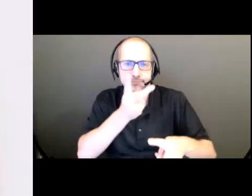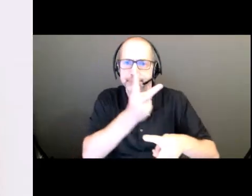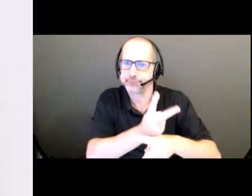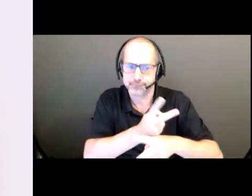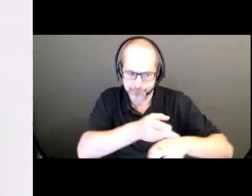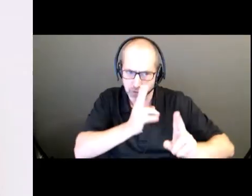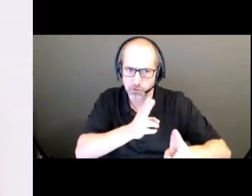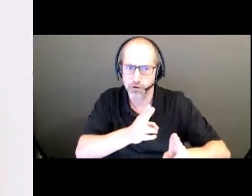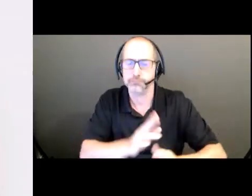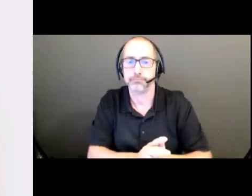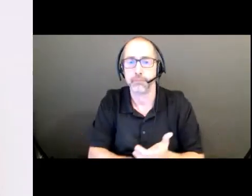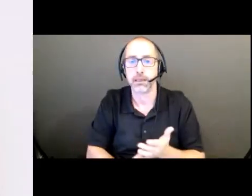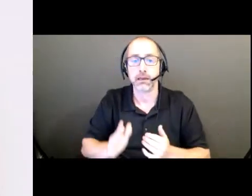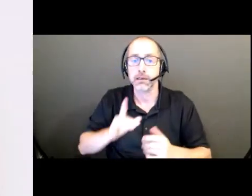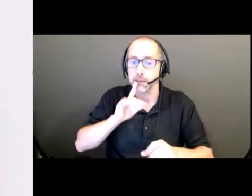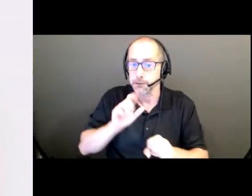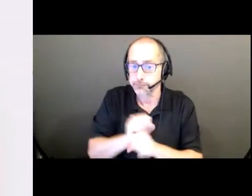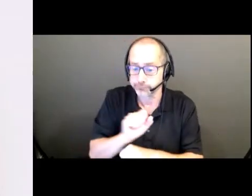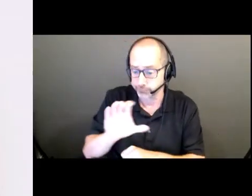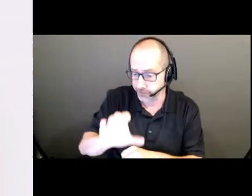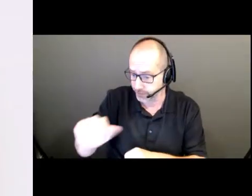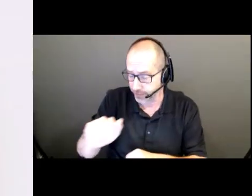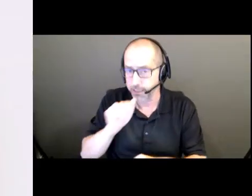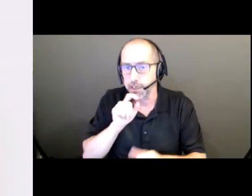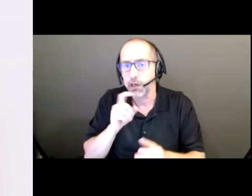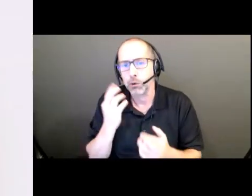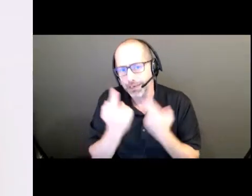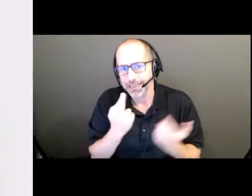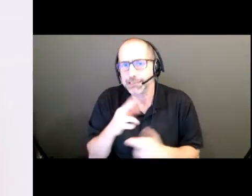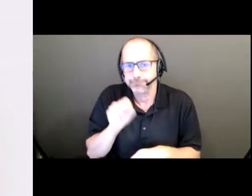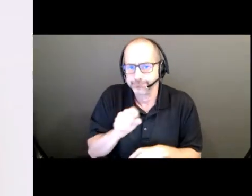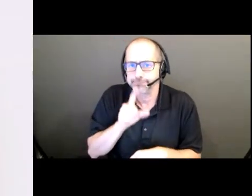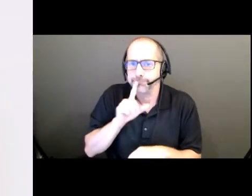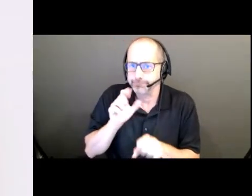Furthermore, the Council acknowledges the historical oppression of lands, cultures,